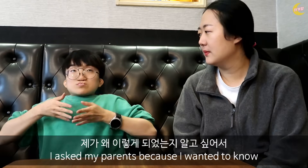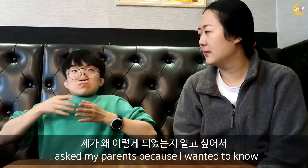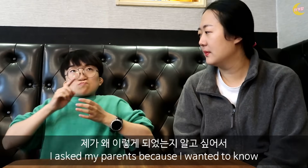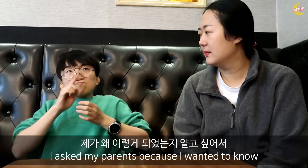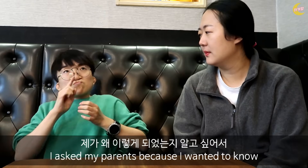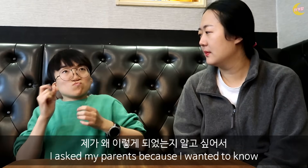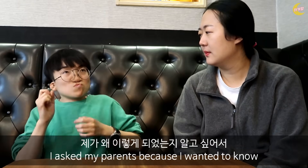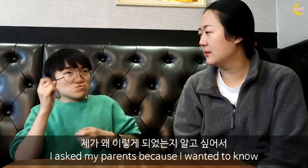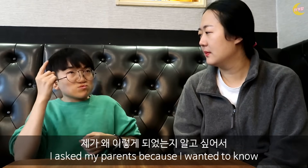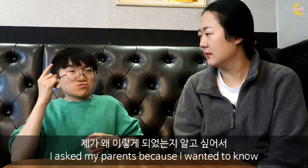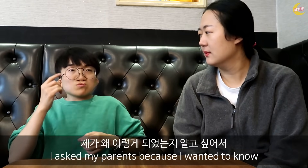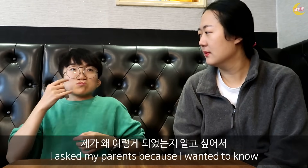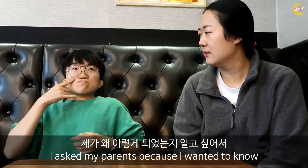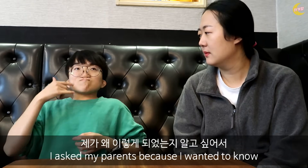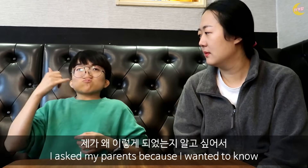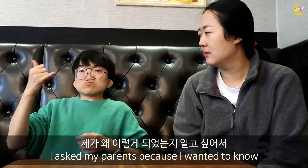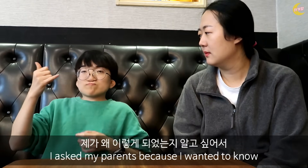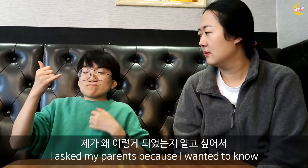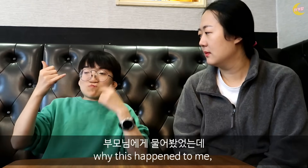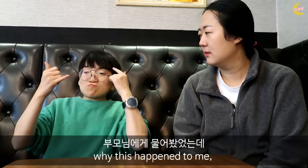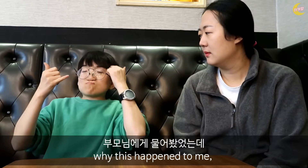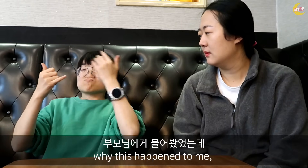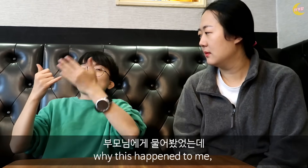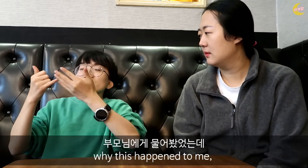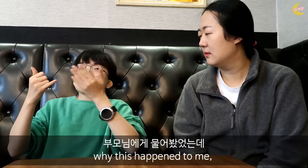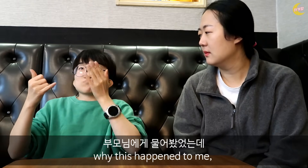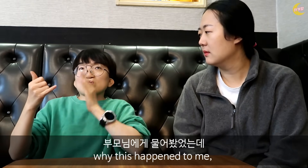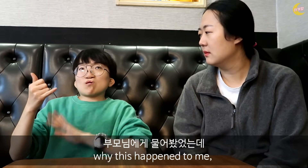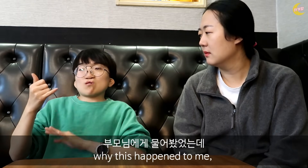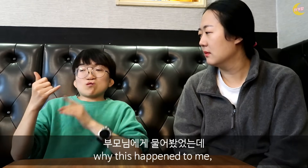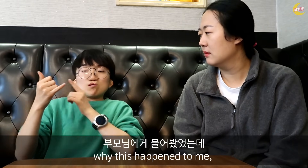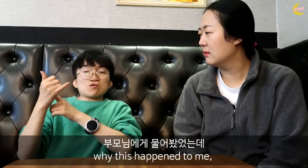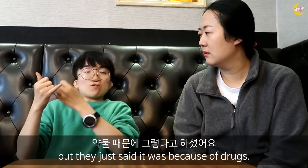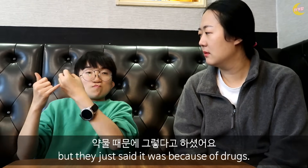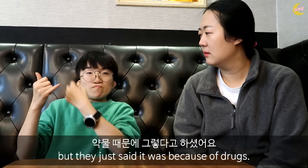I asked my parents because I wanted to know why this happened to me,